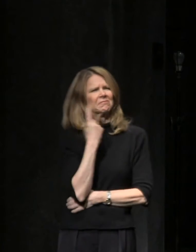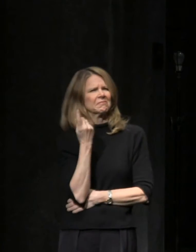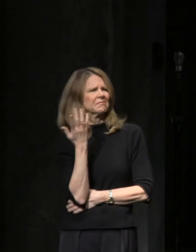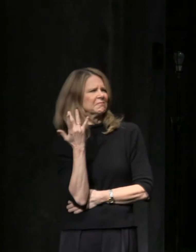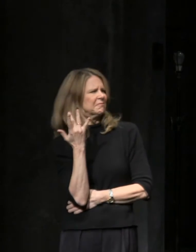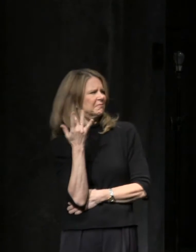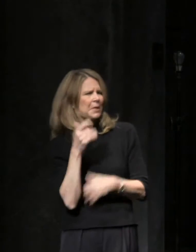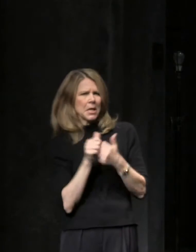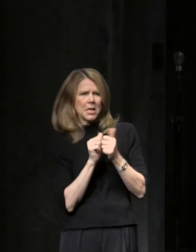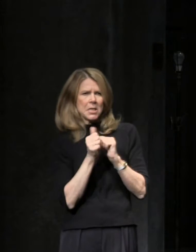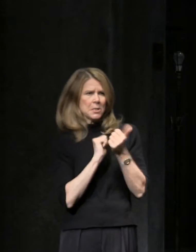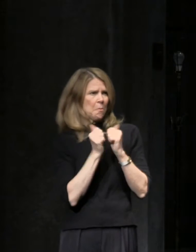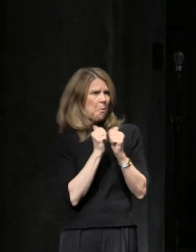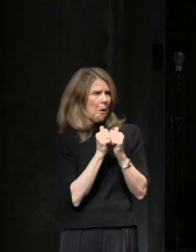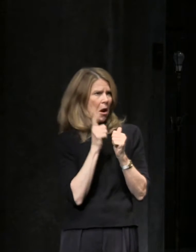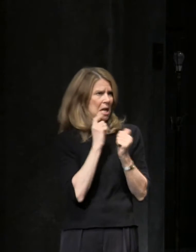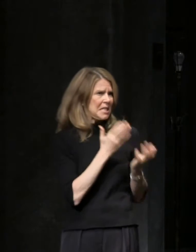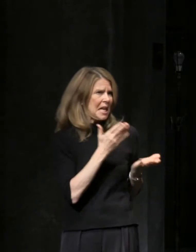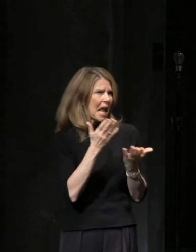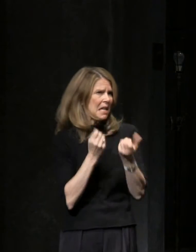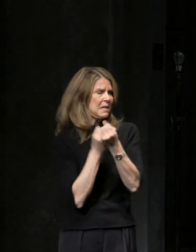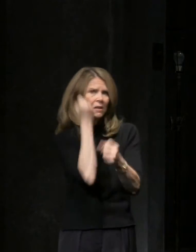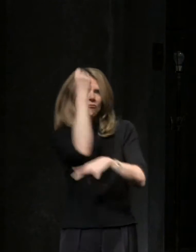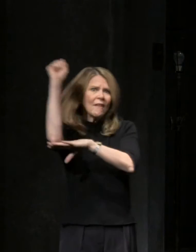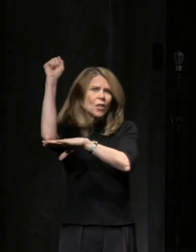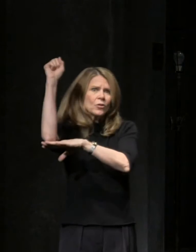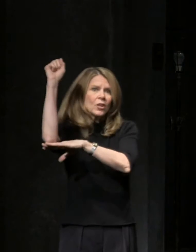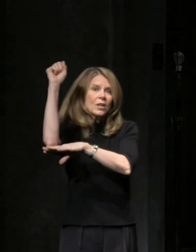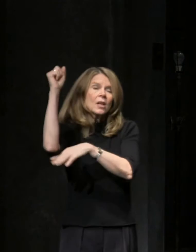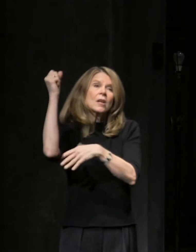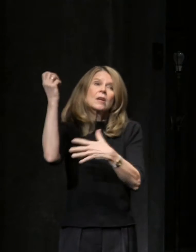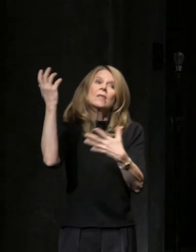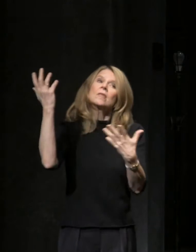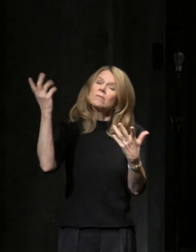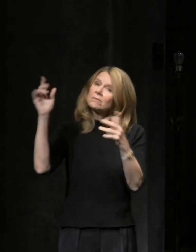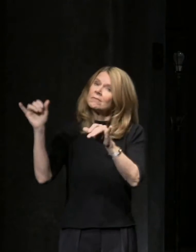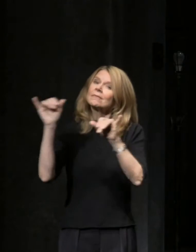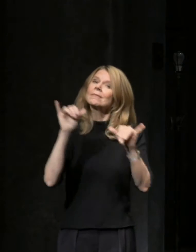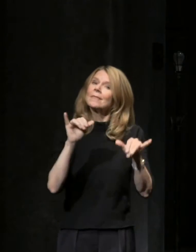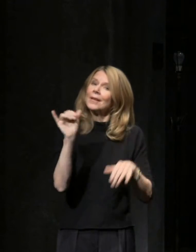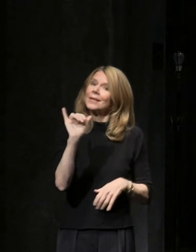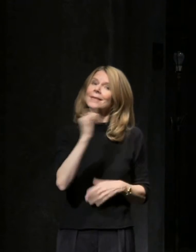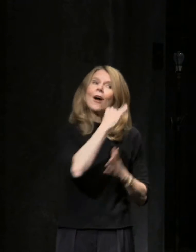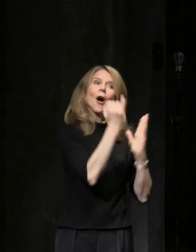revolution?” In some ways it's very much like art. Sports takes us out of our heads